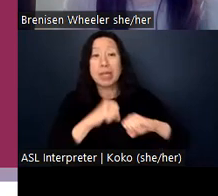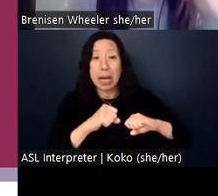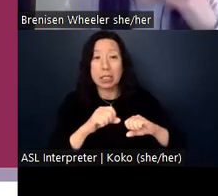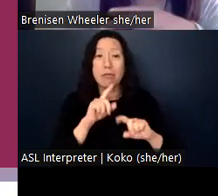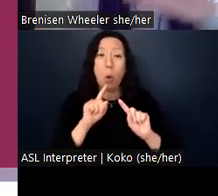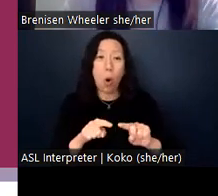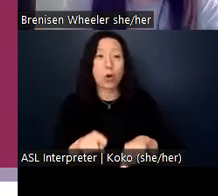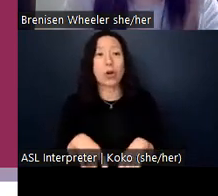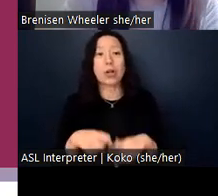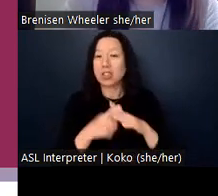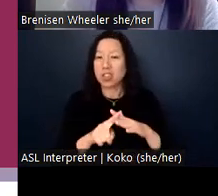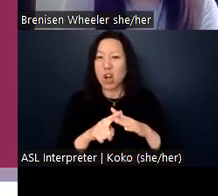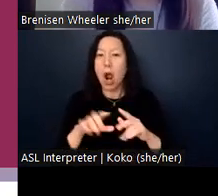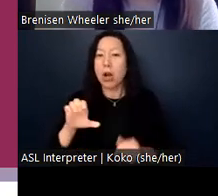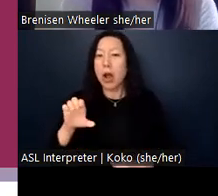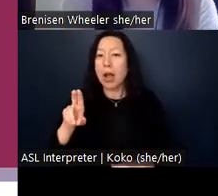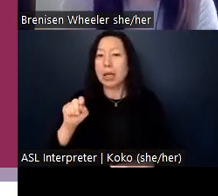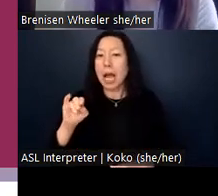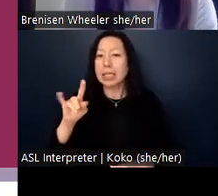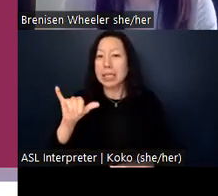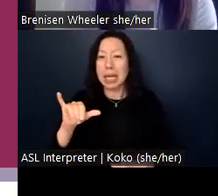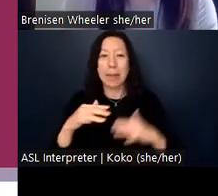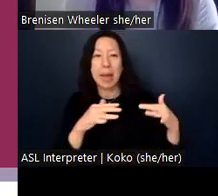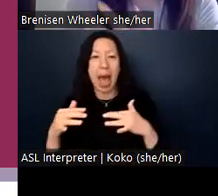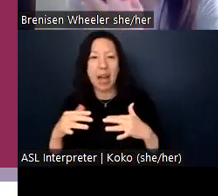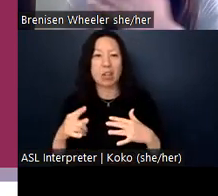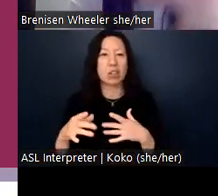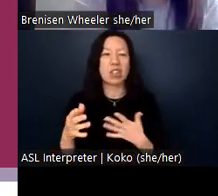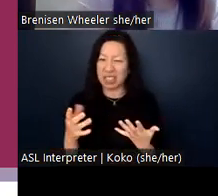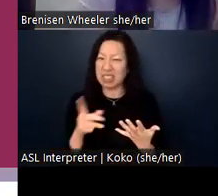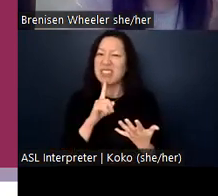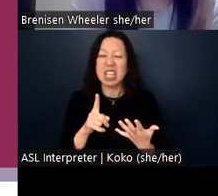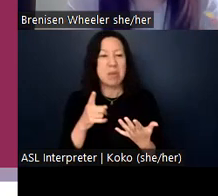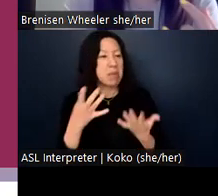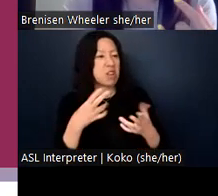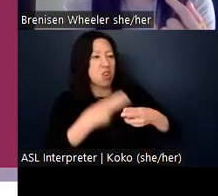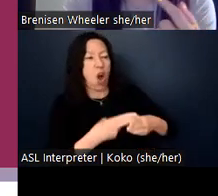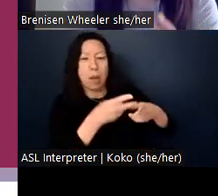filing unnecessary motions that force the survivor back into court. and we know that